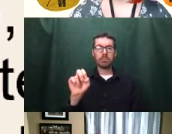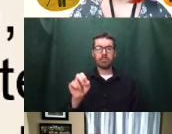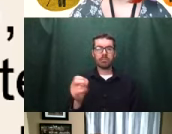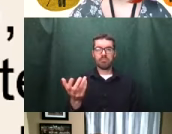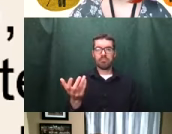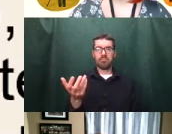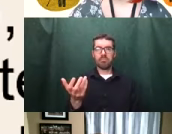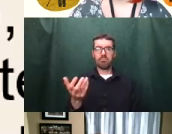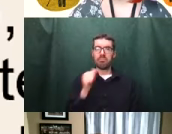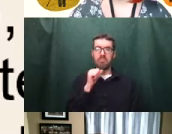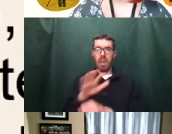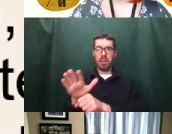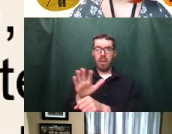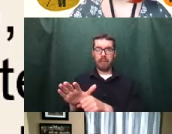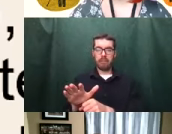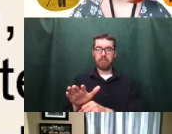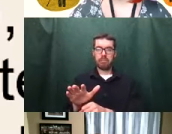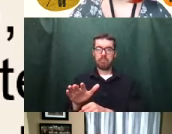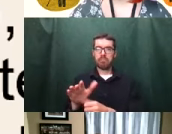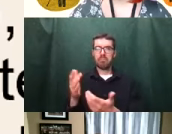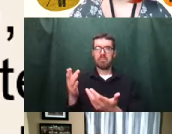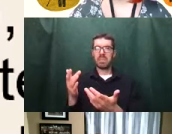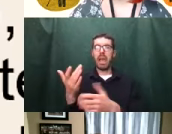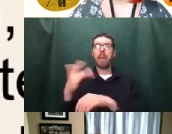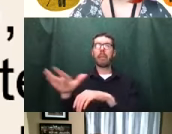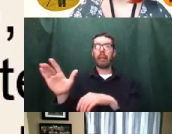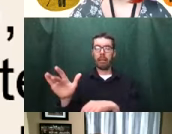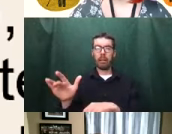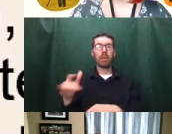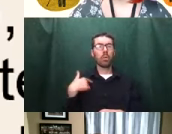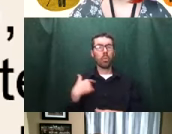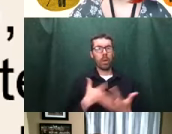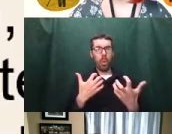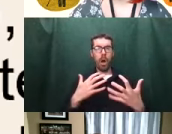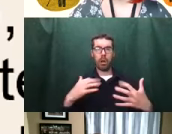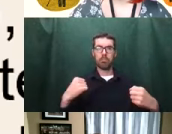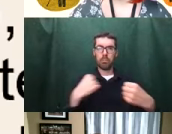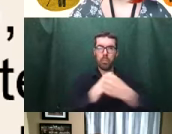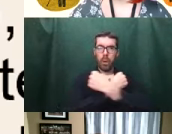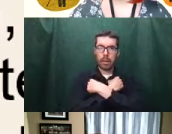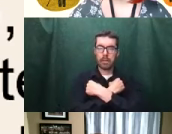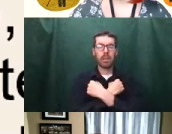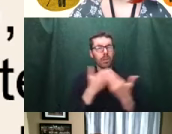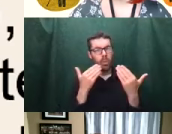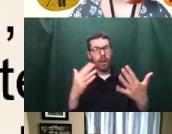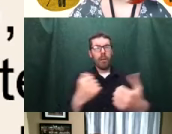Instead, we argue for embrace. We advocate for race and disability demonstrating a willingness